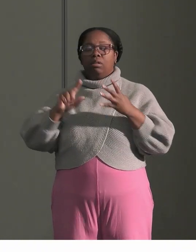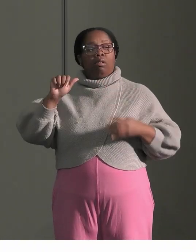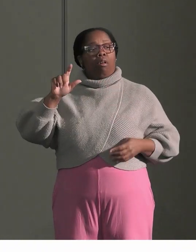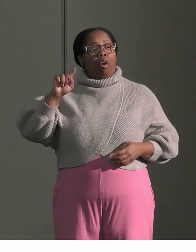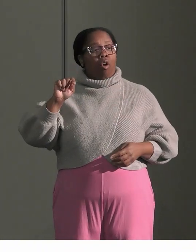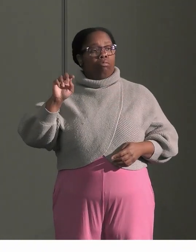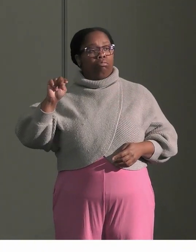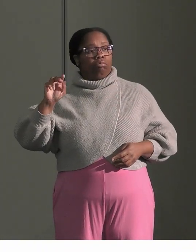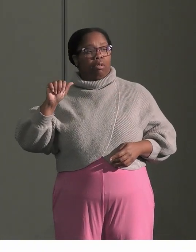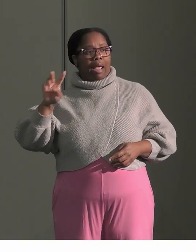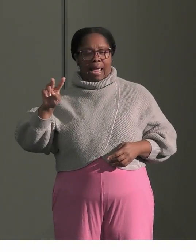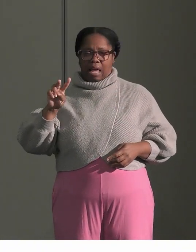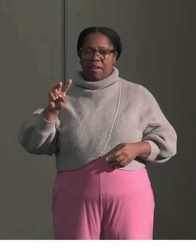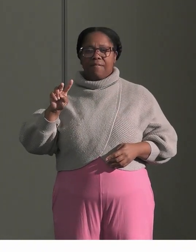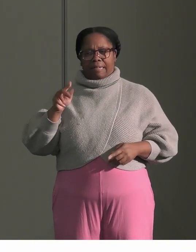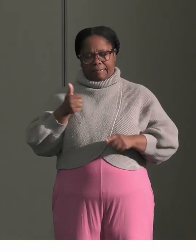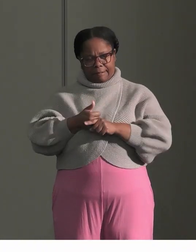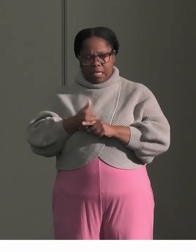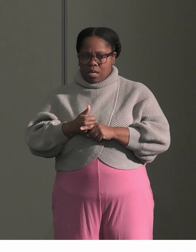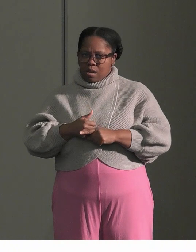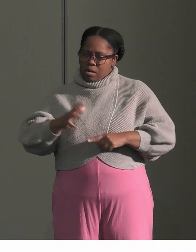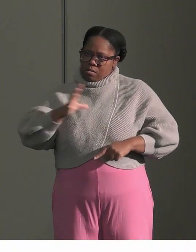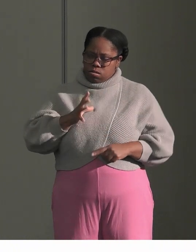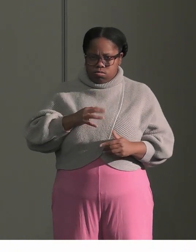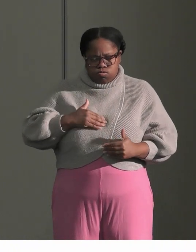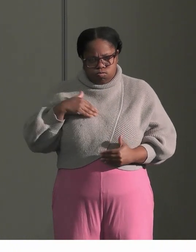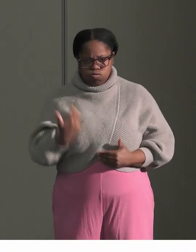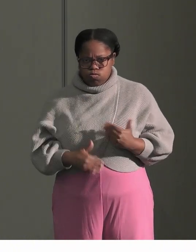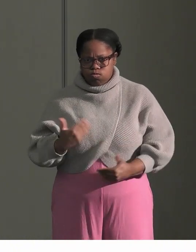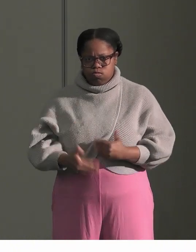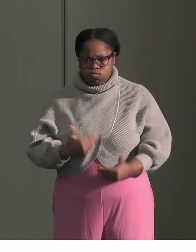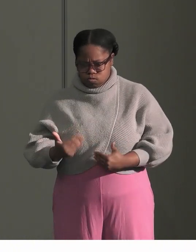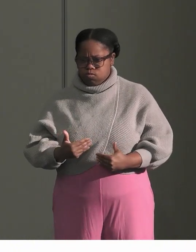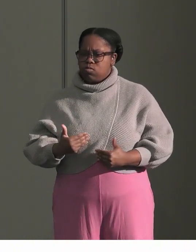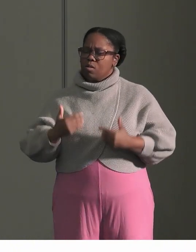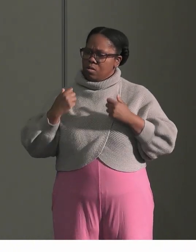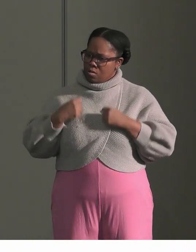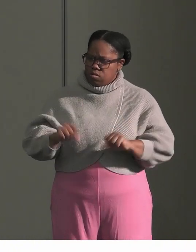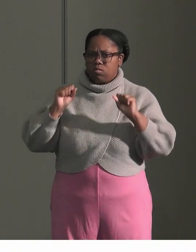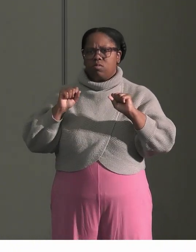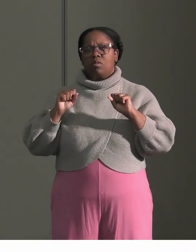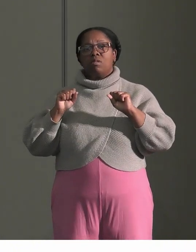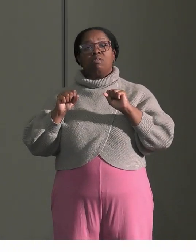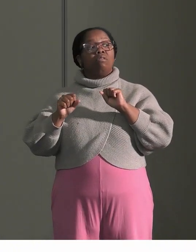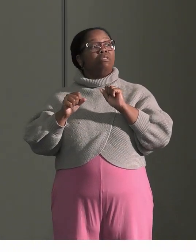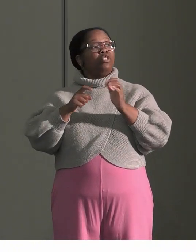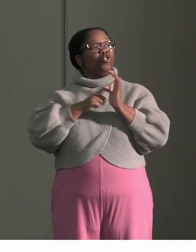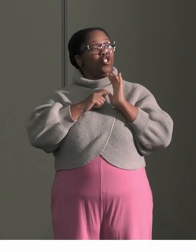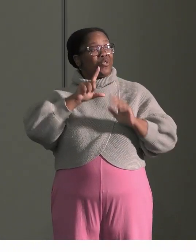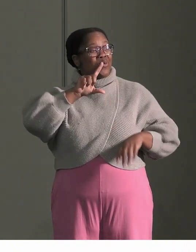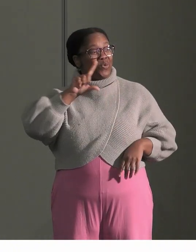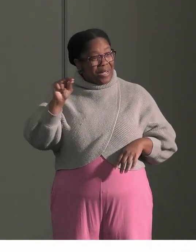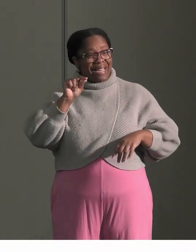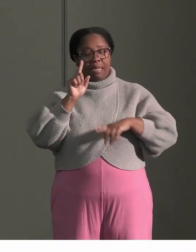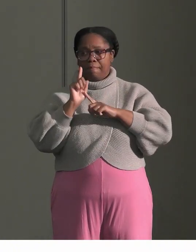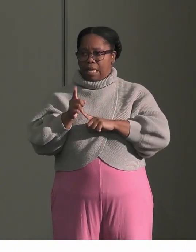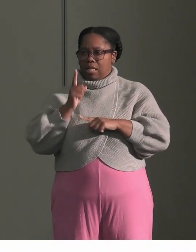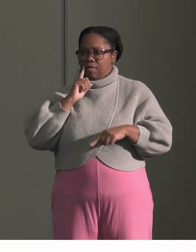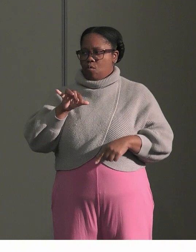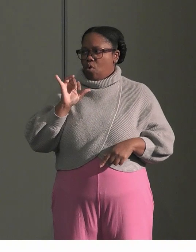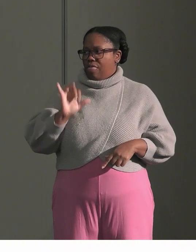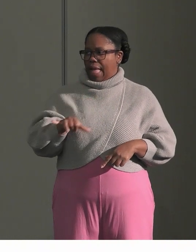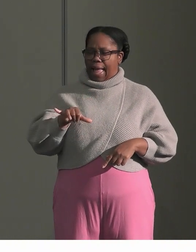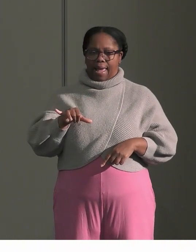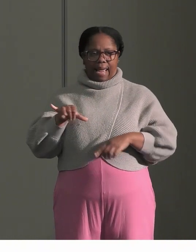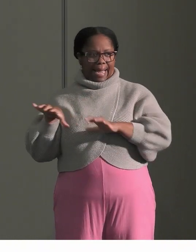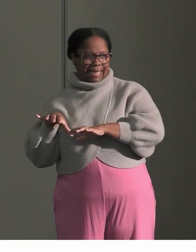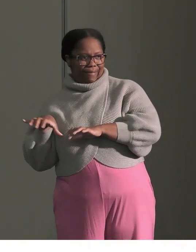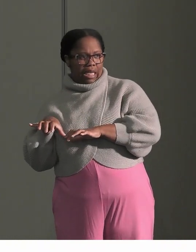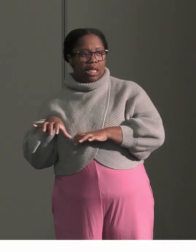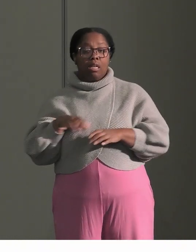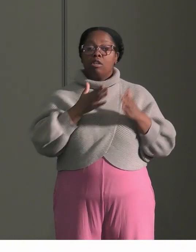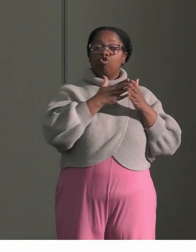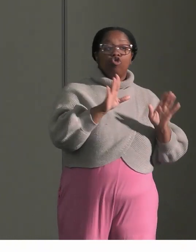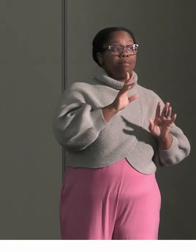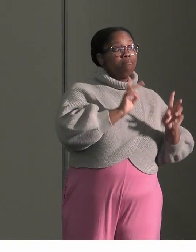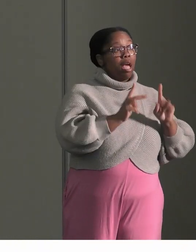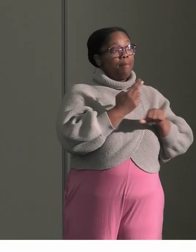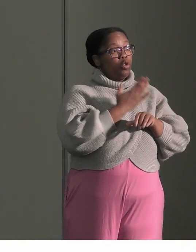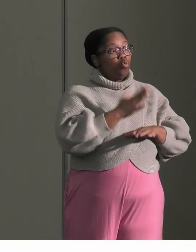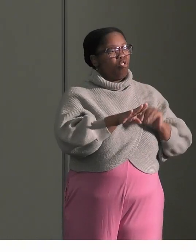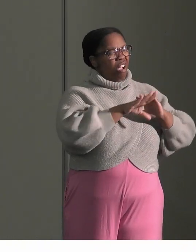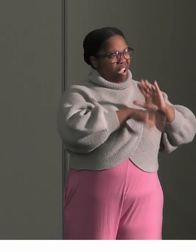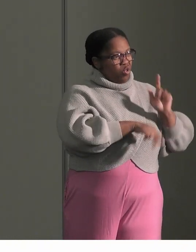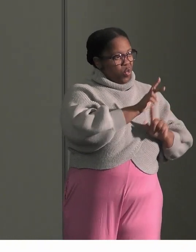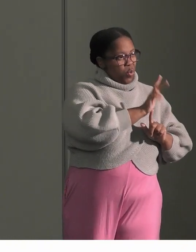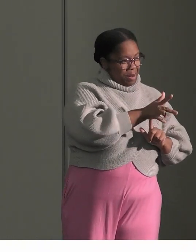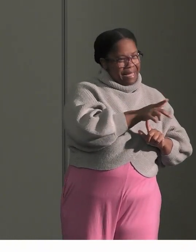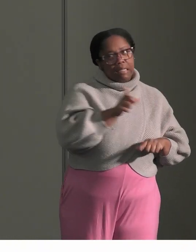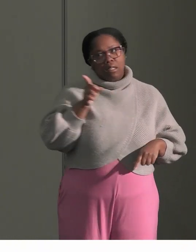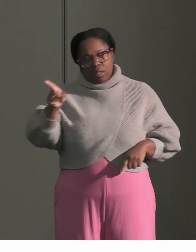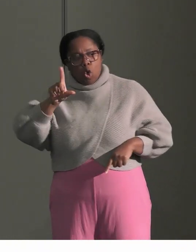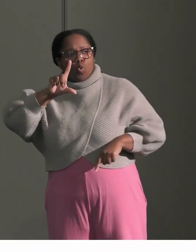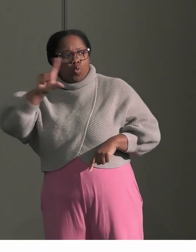force went through show grid and took 20 minutes that took one Gen Pop user under 3 minutes to do.